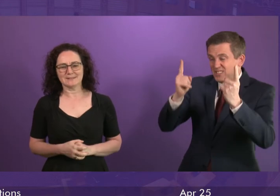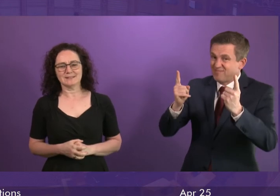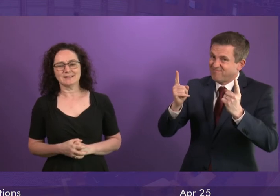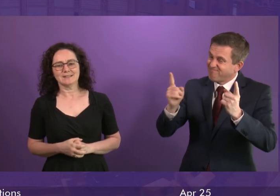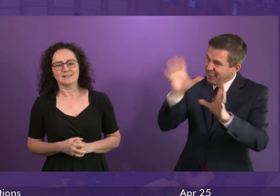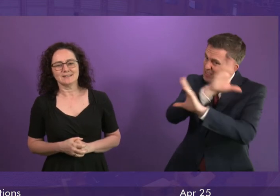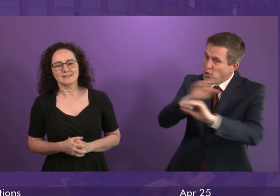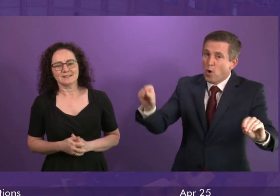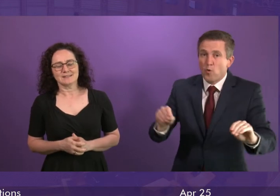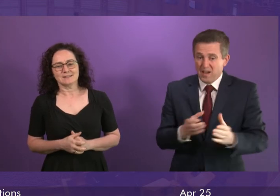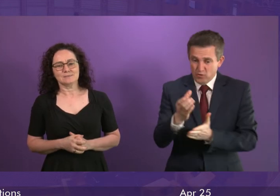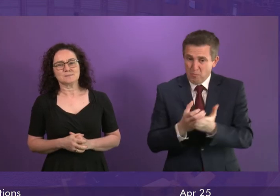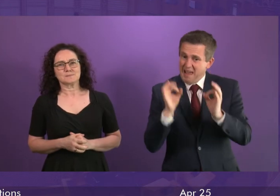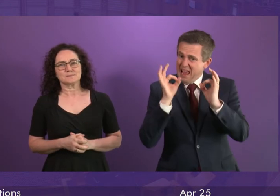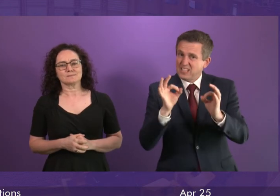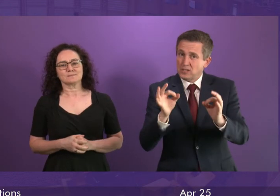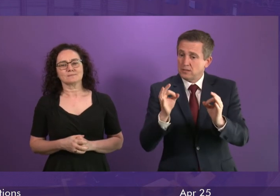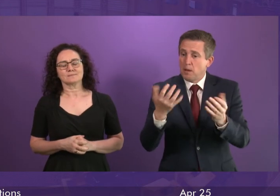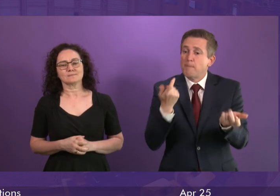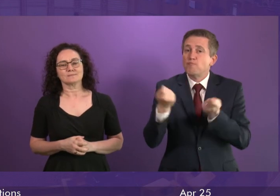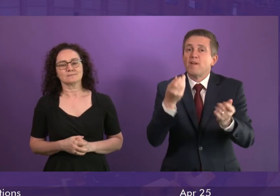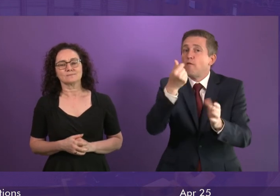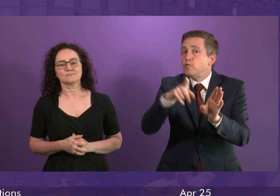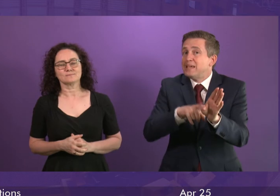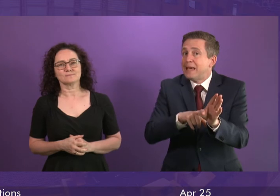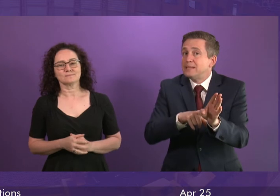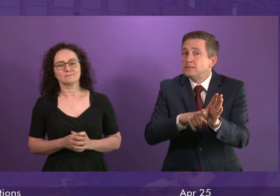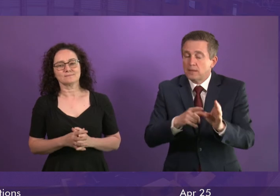Curriculum for excellence is only a few years old, so we are only starting to see its impact.